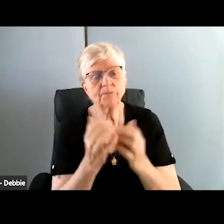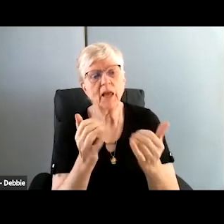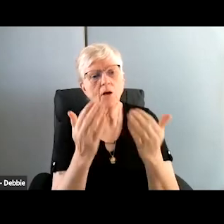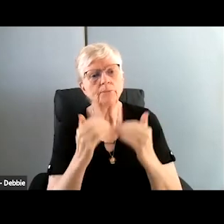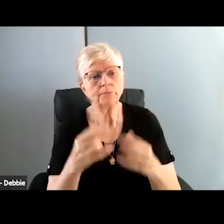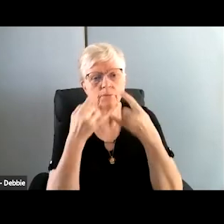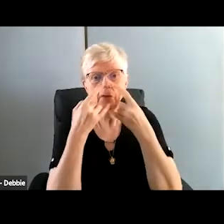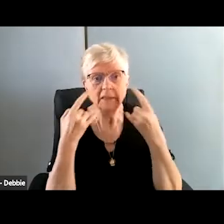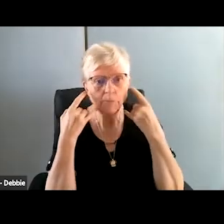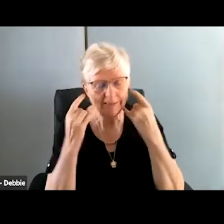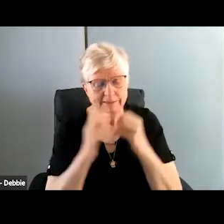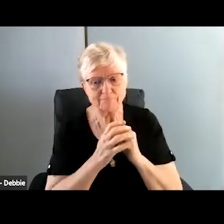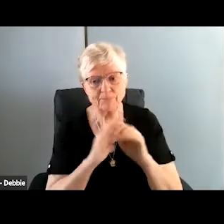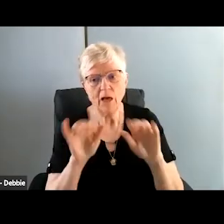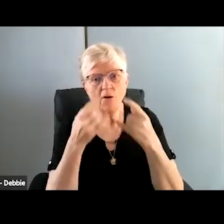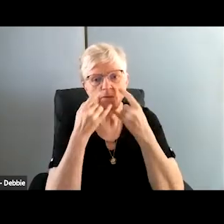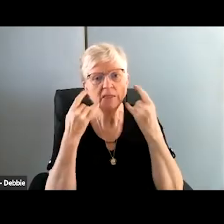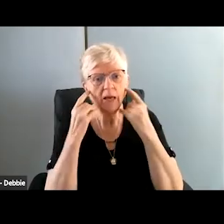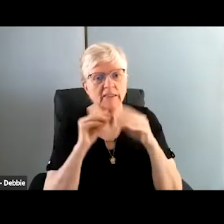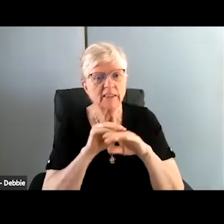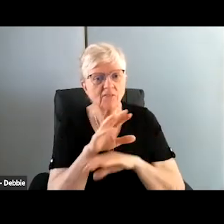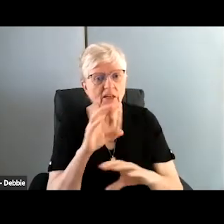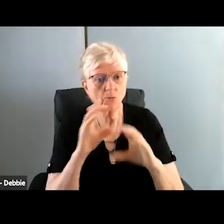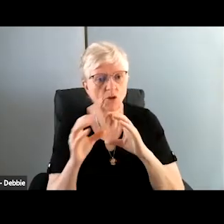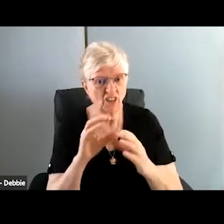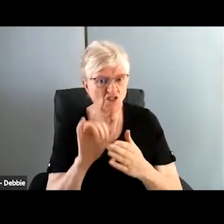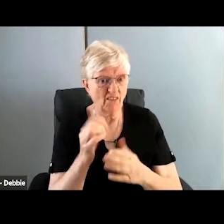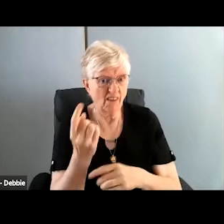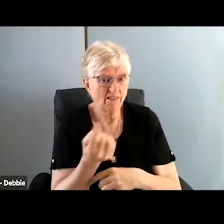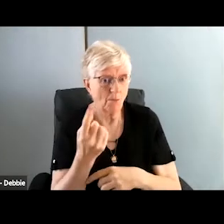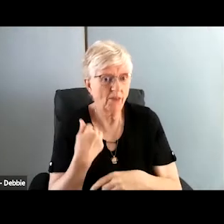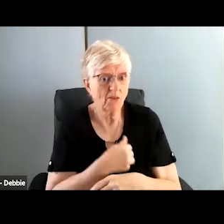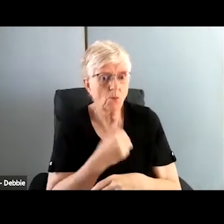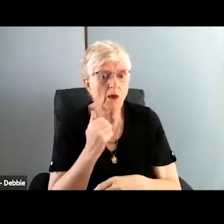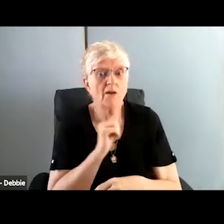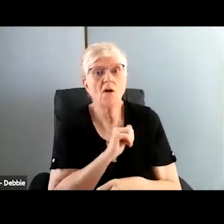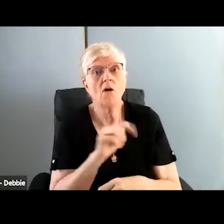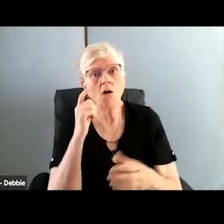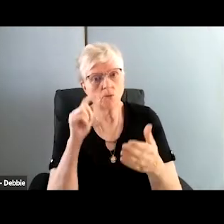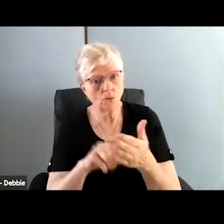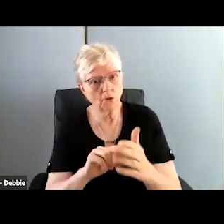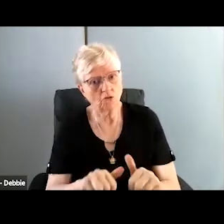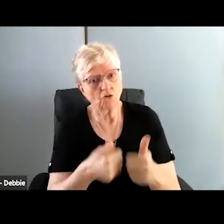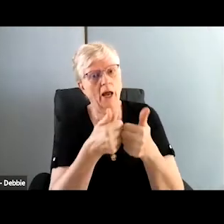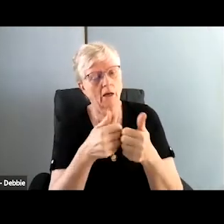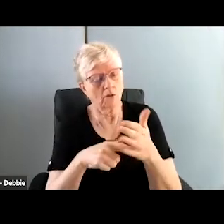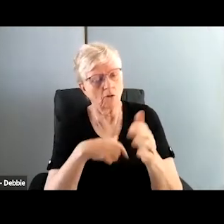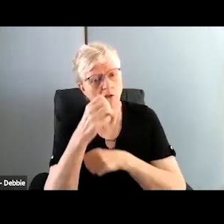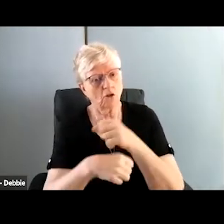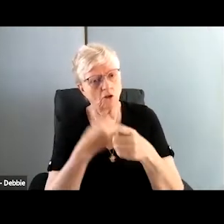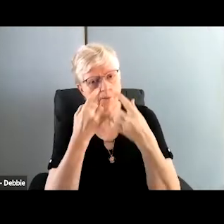MASKS AFFECT COMMUNICATION, I THINK THIS IS THIS IS SOMETHING THAT WE HAVE ALL FOUND TO BE A CHALLENGE SOMETHING THAT WE HAVE ALL FOUND TO BE A CHALLENGE THIS YEAR. THIS YEAR.